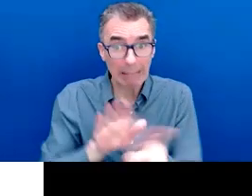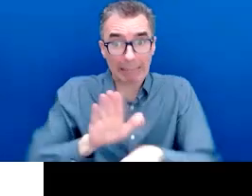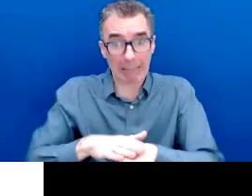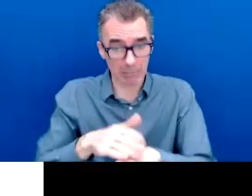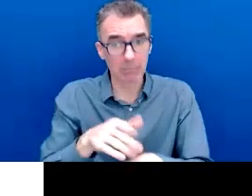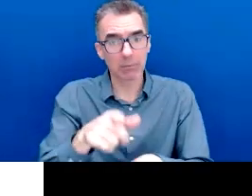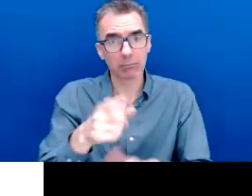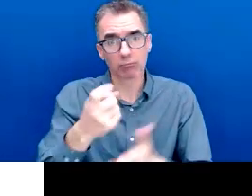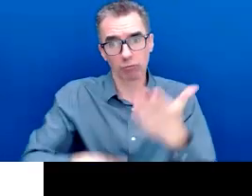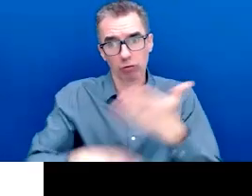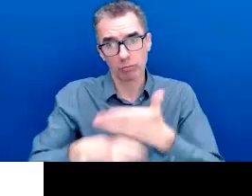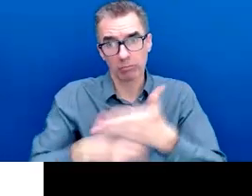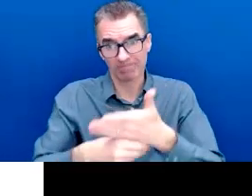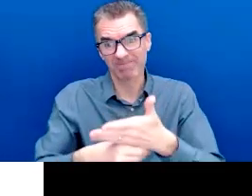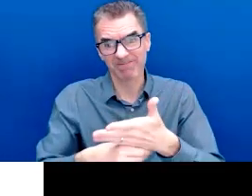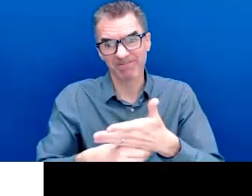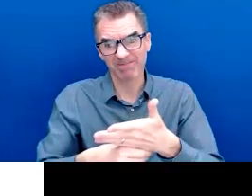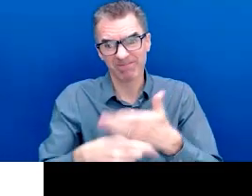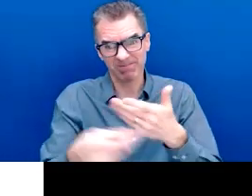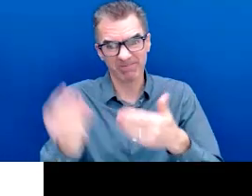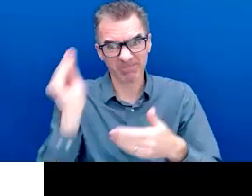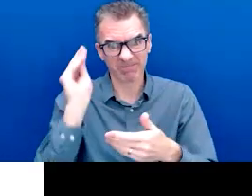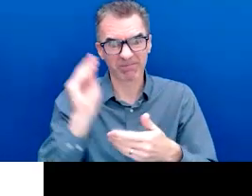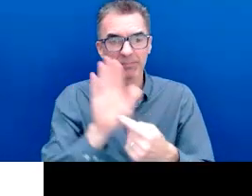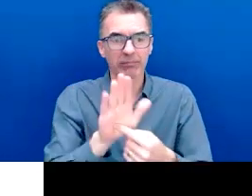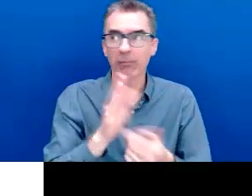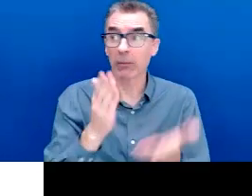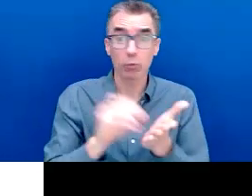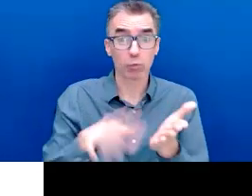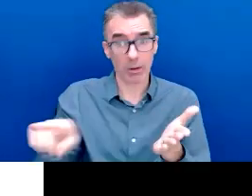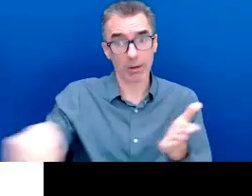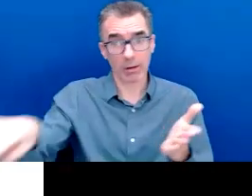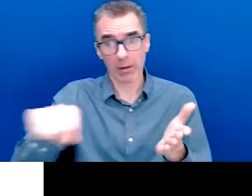So, there may be a cost, if students do have to pay for, printing,